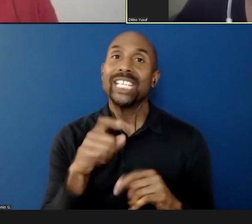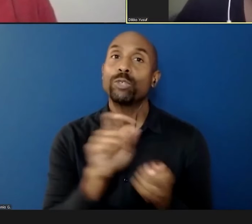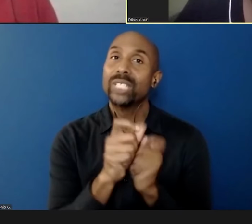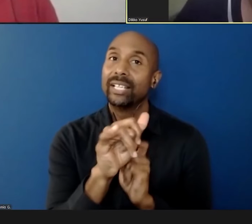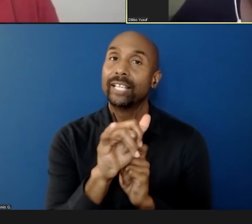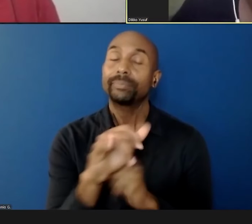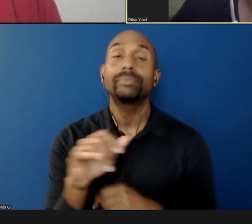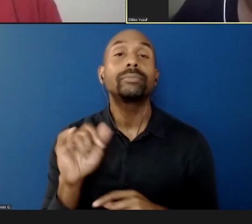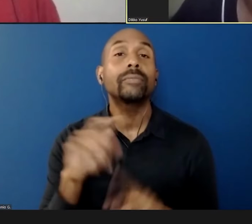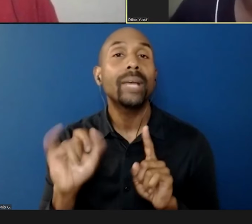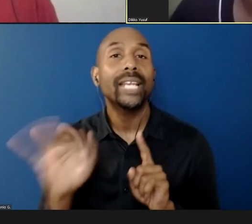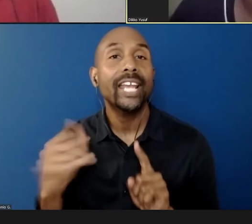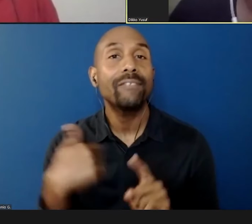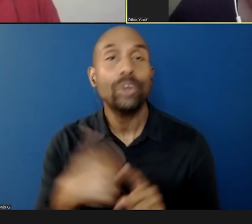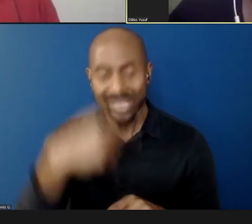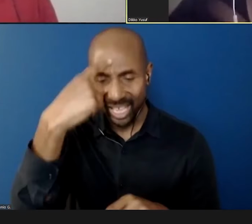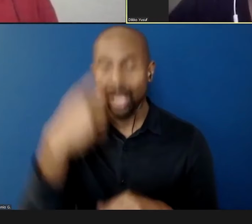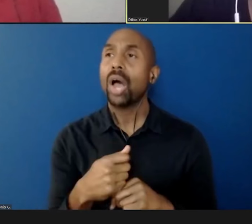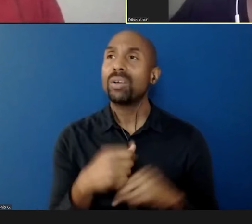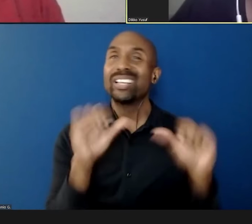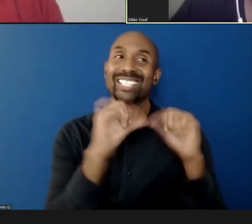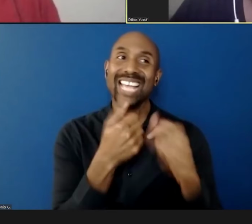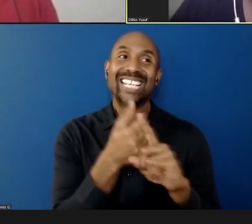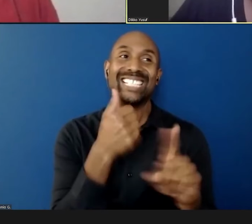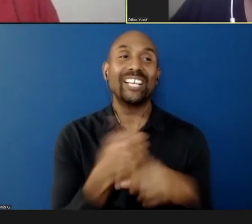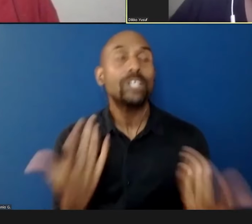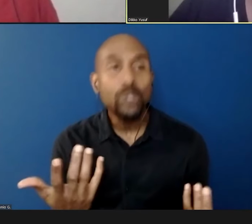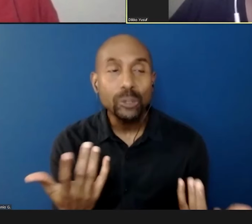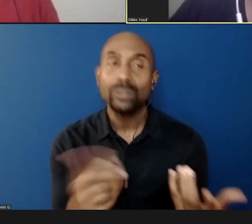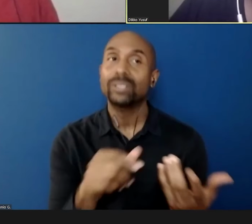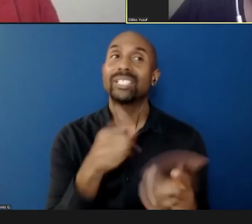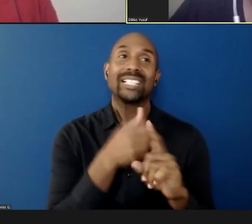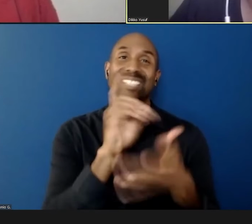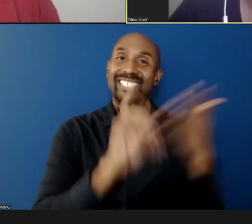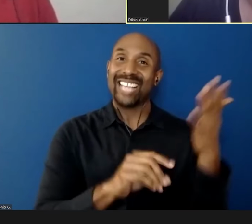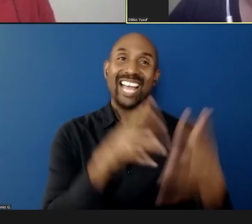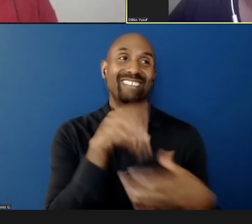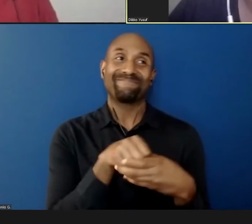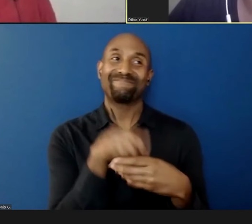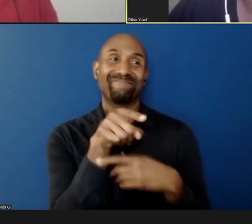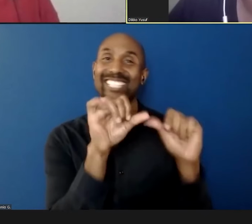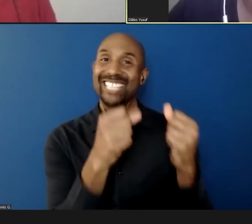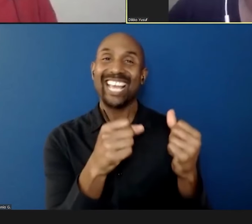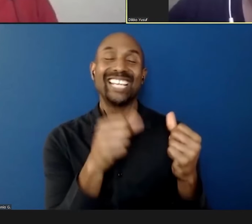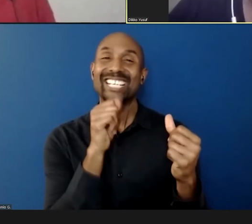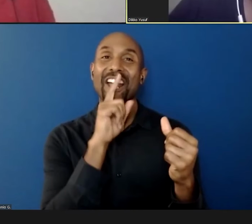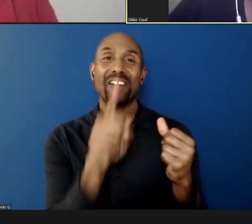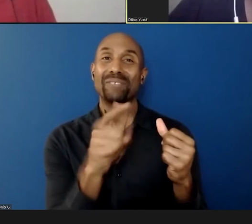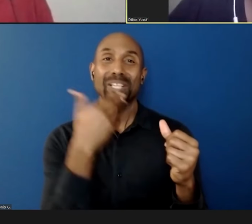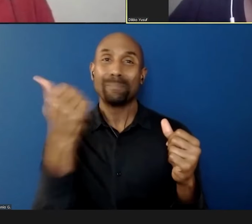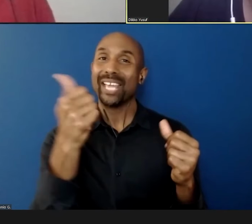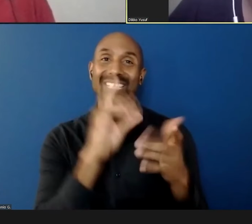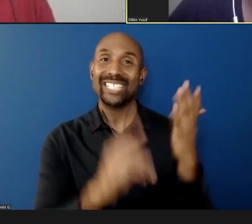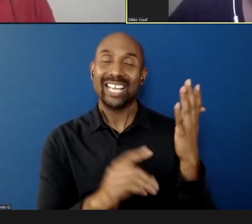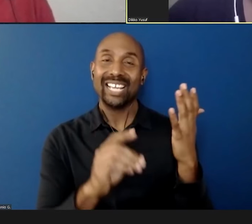that is not designed well to fit our own different kinds of abilities, then we start recognizing